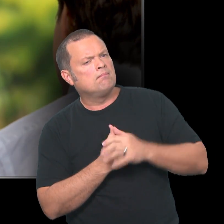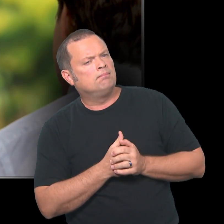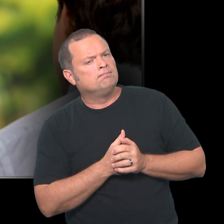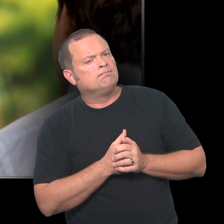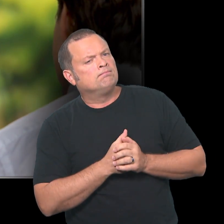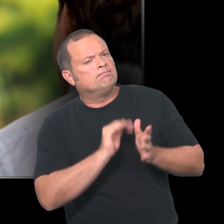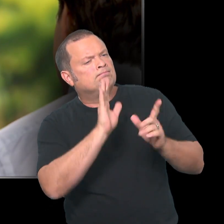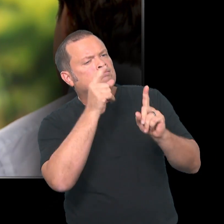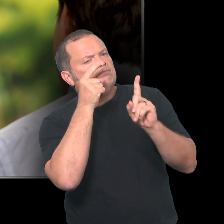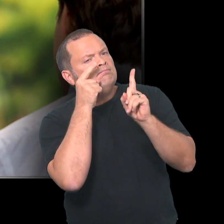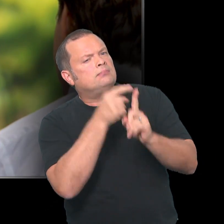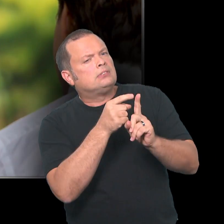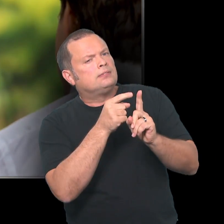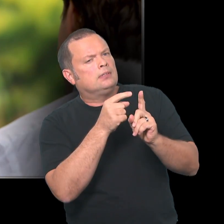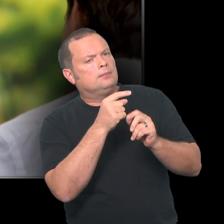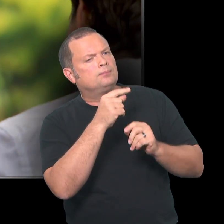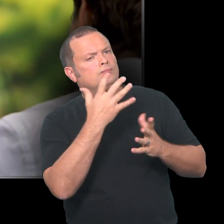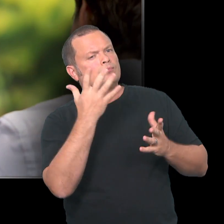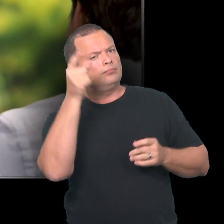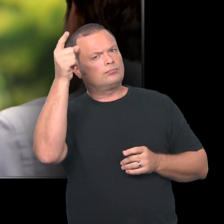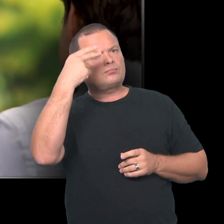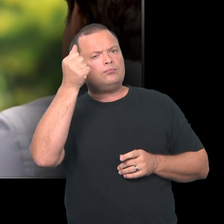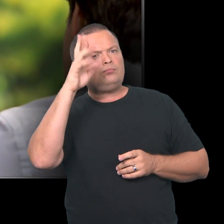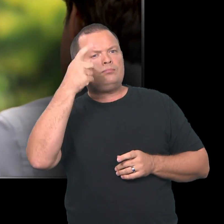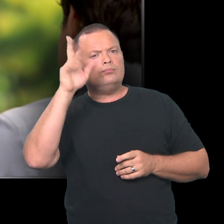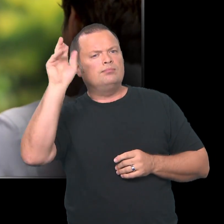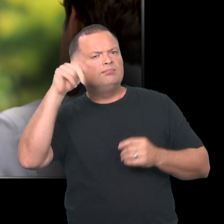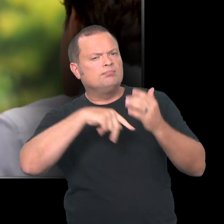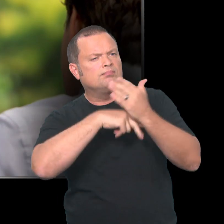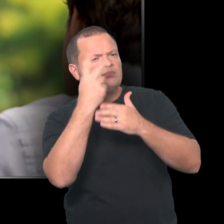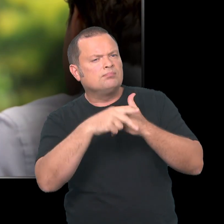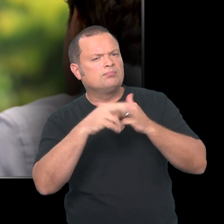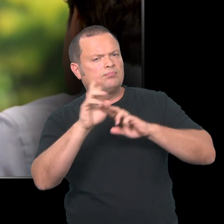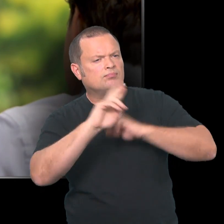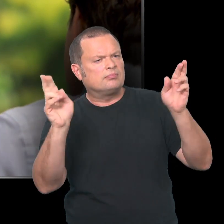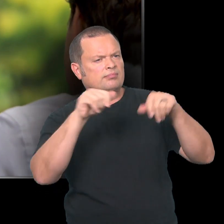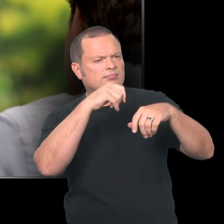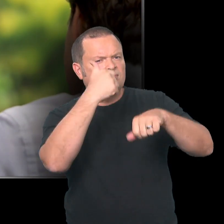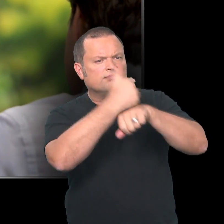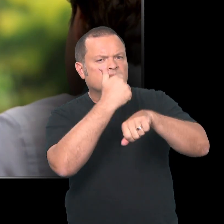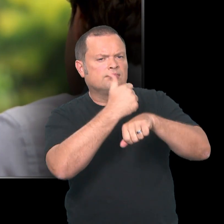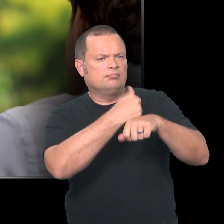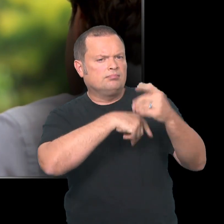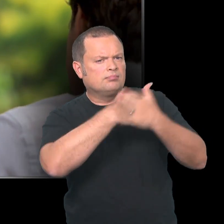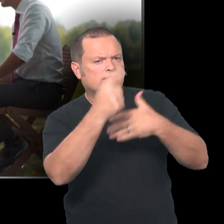All right. Let me ask you specifically on a number of programs